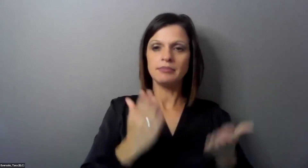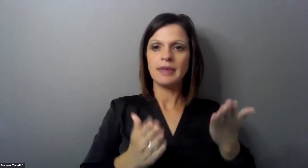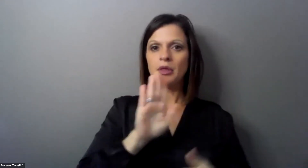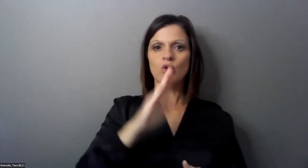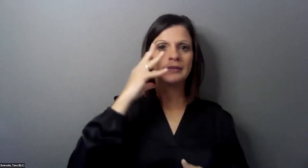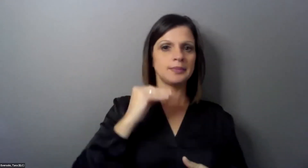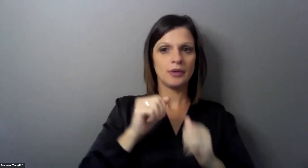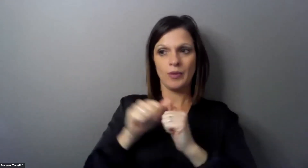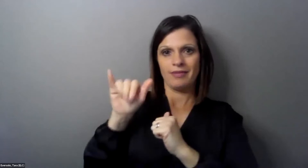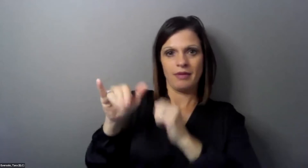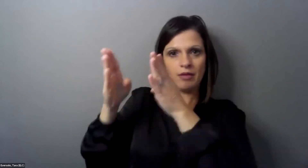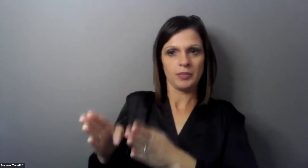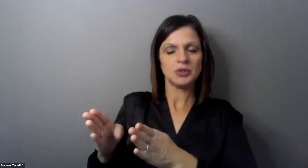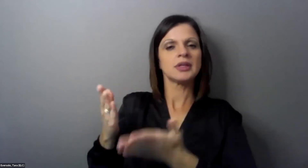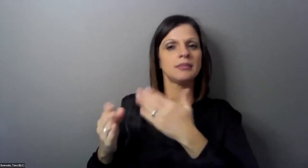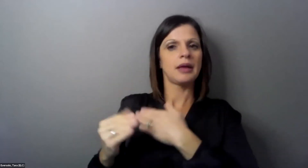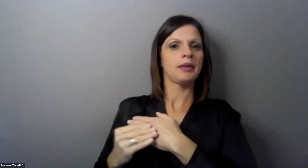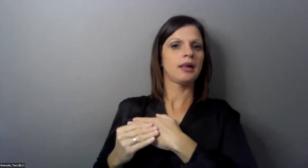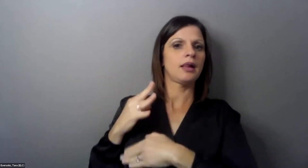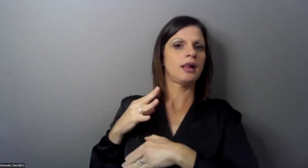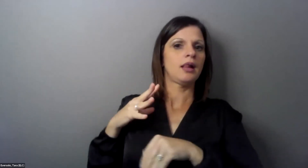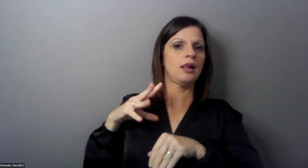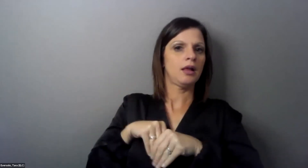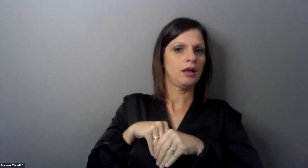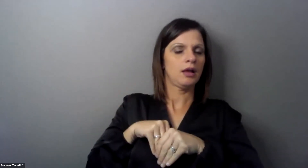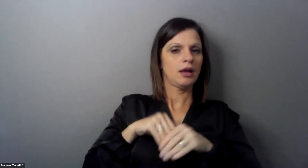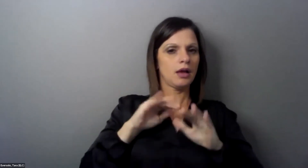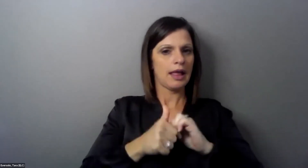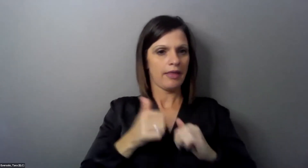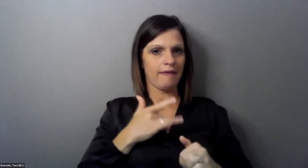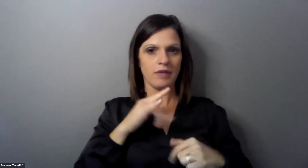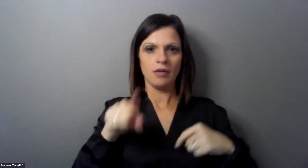be how they feel about that person wanting to be treated for substance